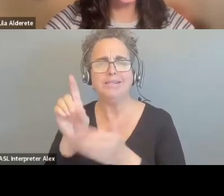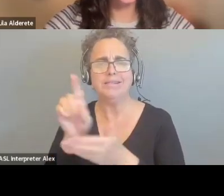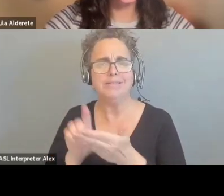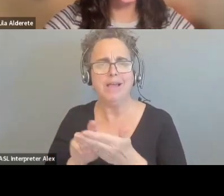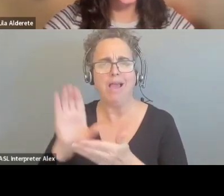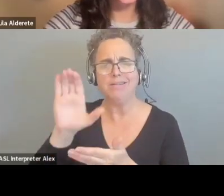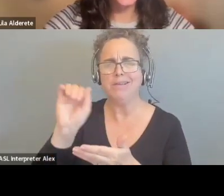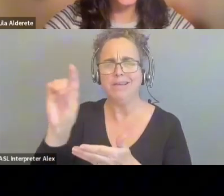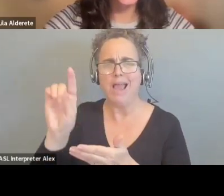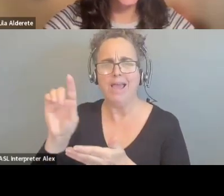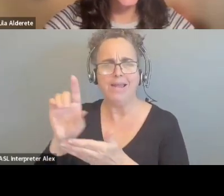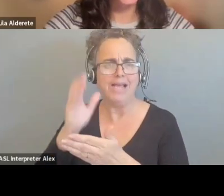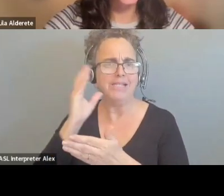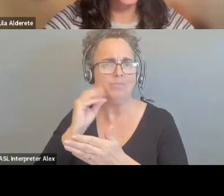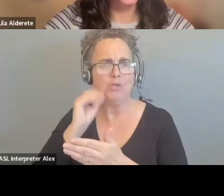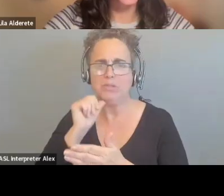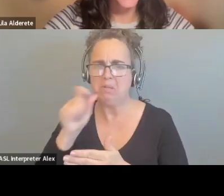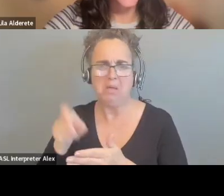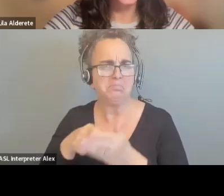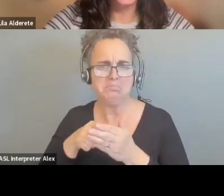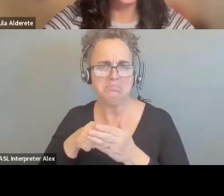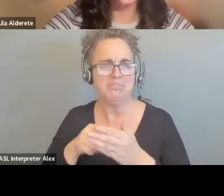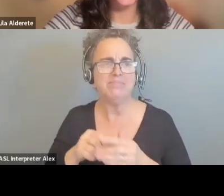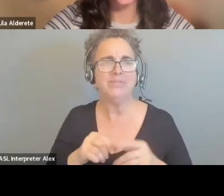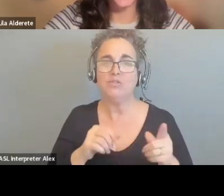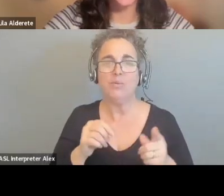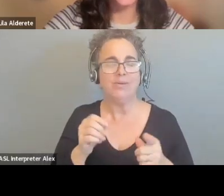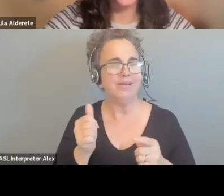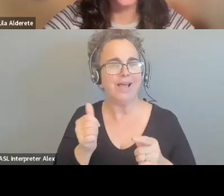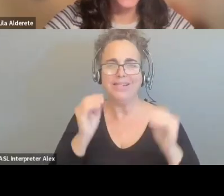It's also extremely customizable for any teacher's lesson plans.